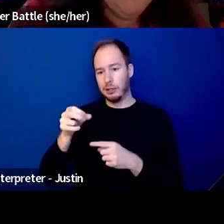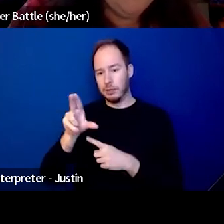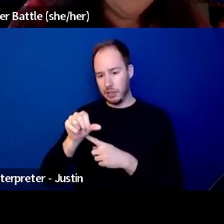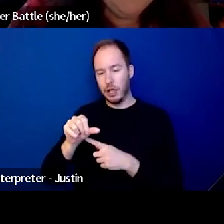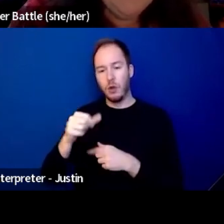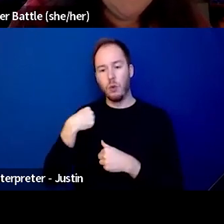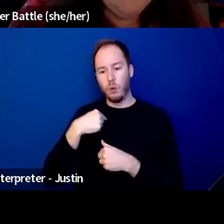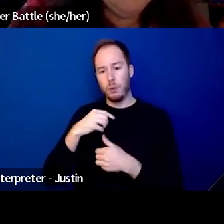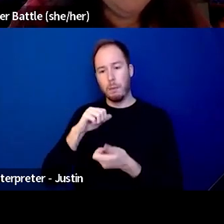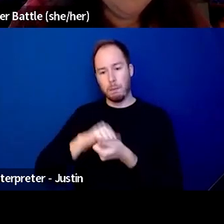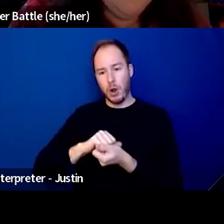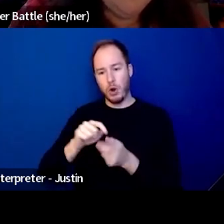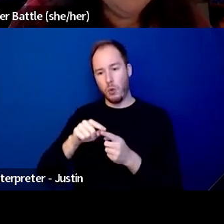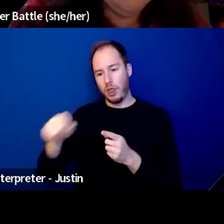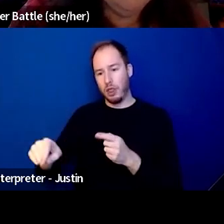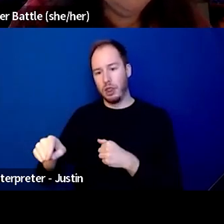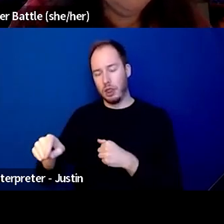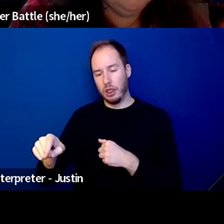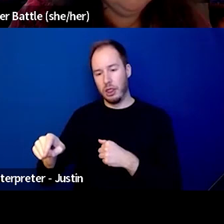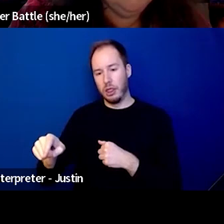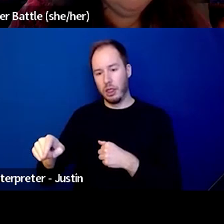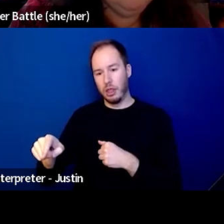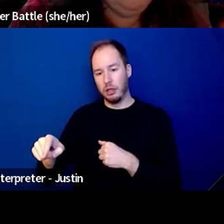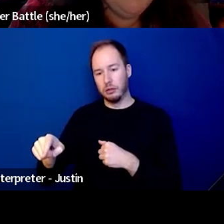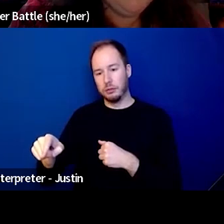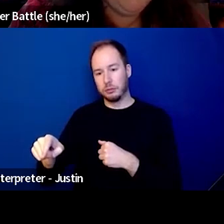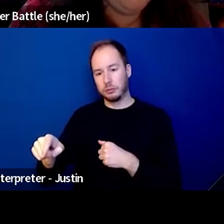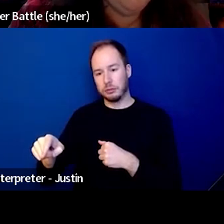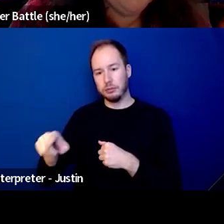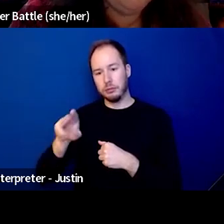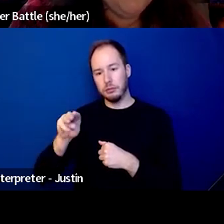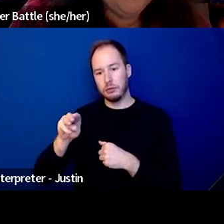with the marriage challenge for veteran